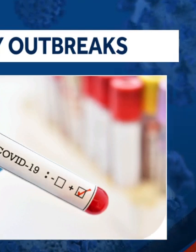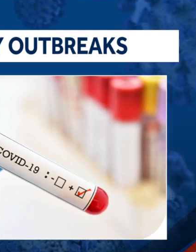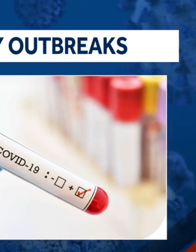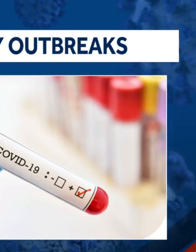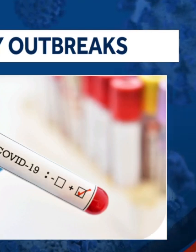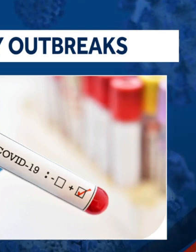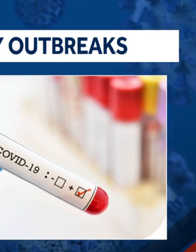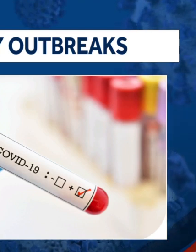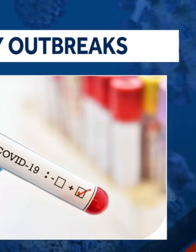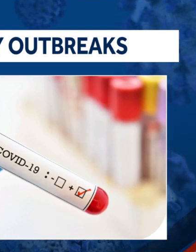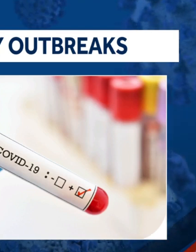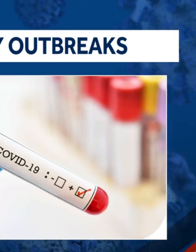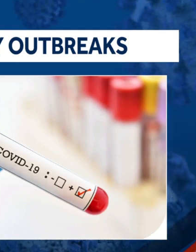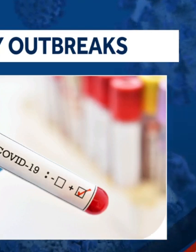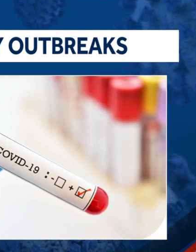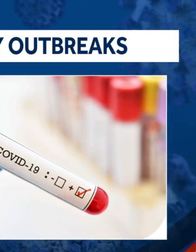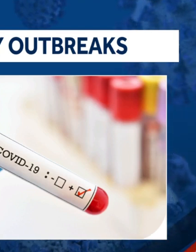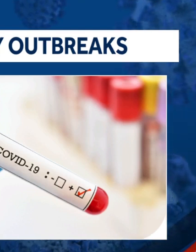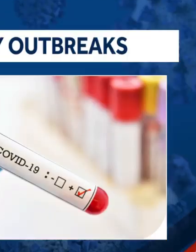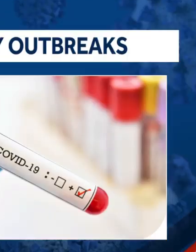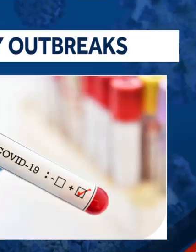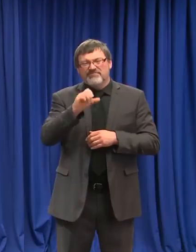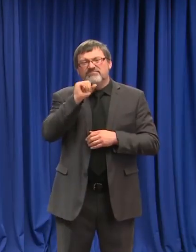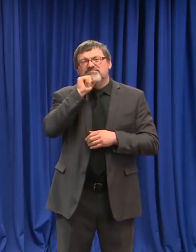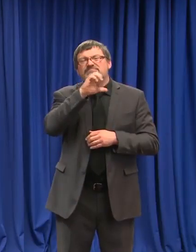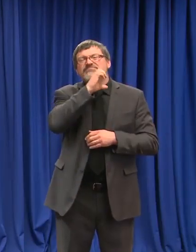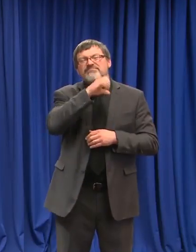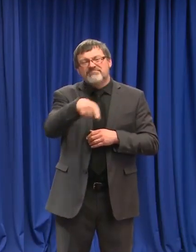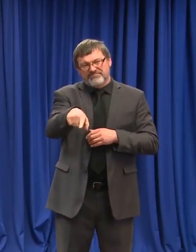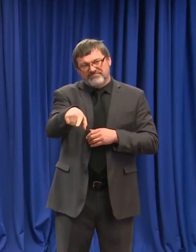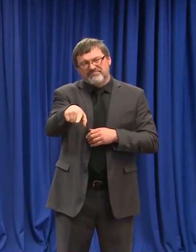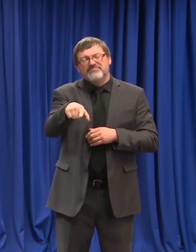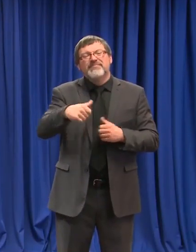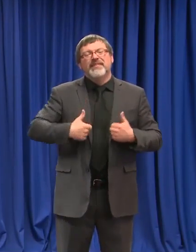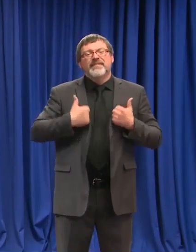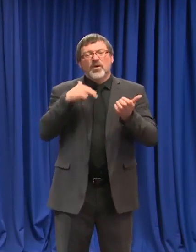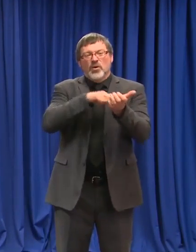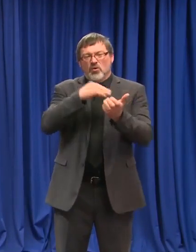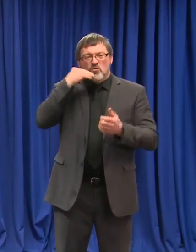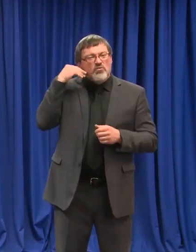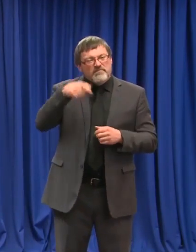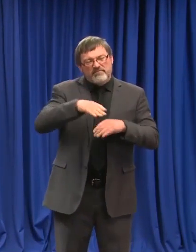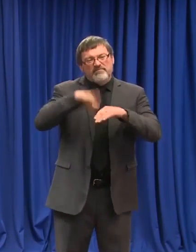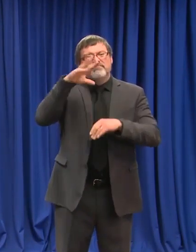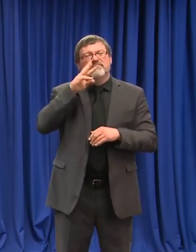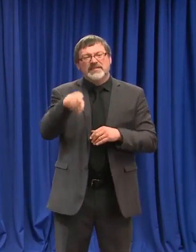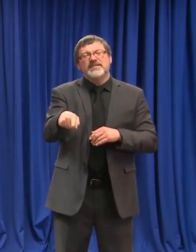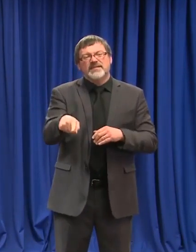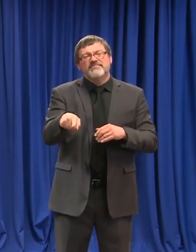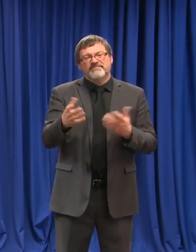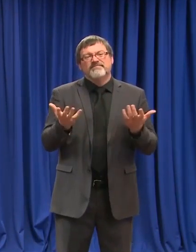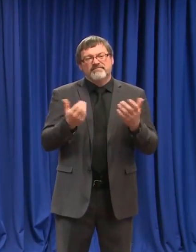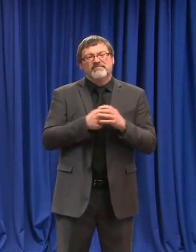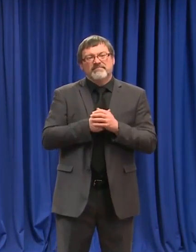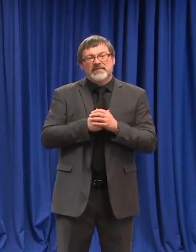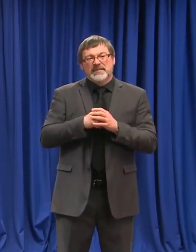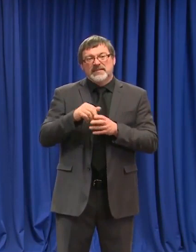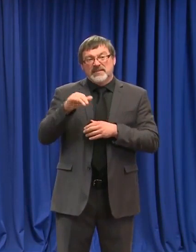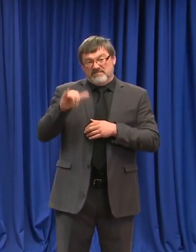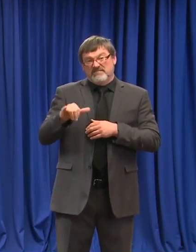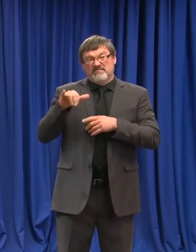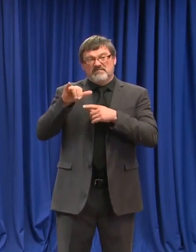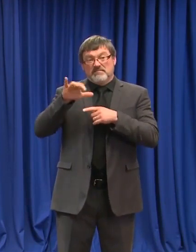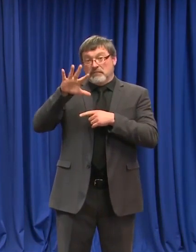THEY ALSO REVEALED 40 COVID-19 CASES HAVE BEEN CONFIRMED AT AN ASSISTED LIVING FACILITY IN NASHUA, AND 26 AT ANOTHER IN SALEM.